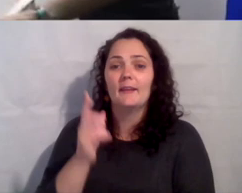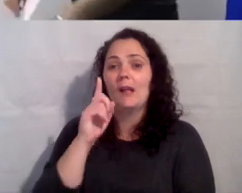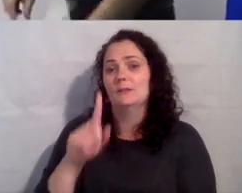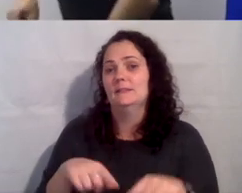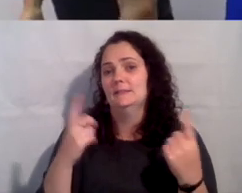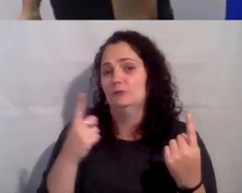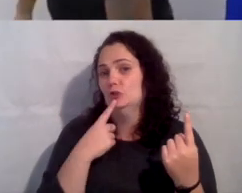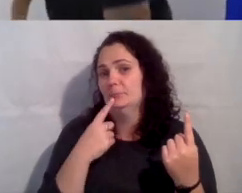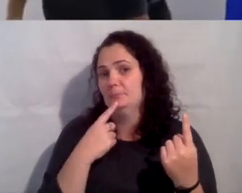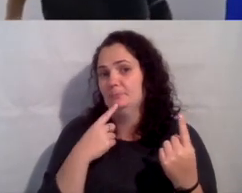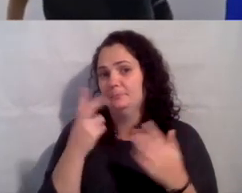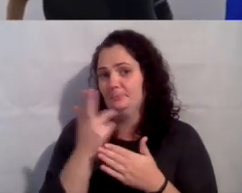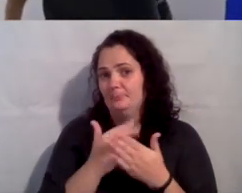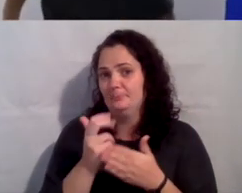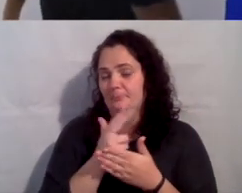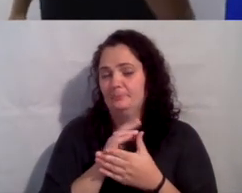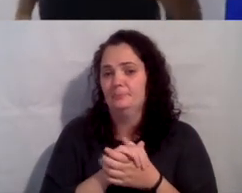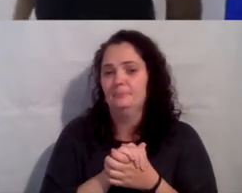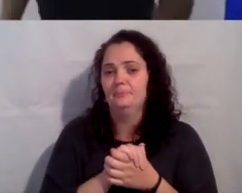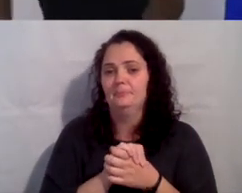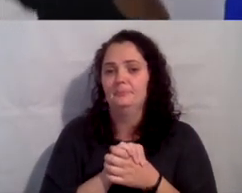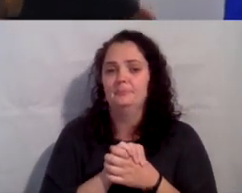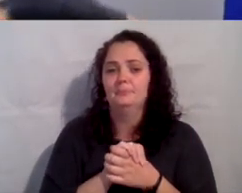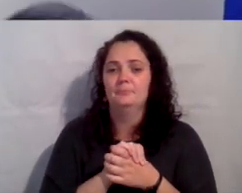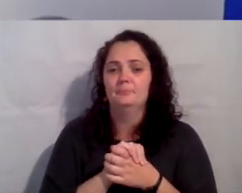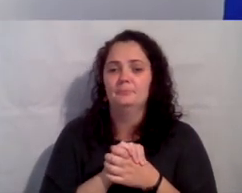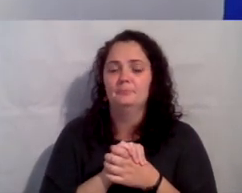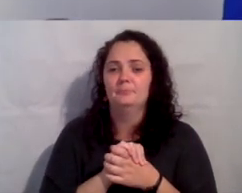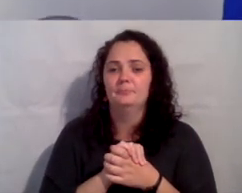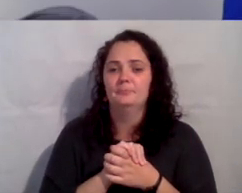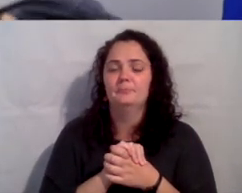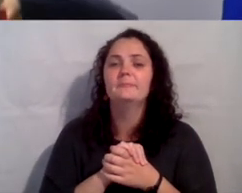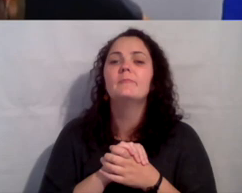of drawing this time. This time we're going to do a drawing where we're massing the line